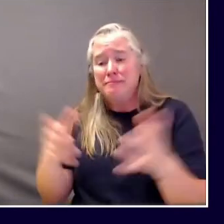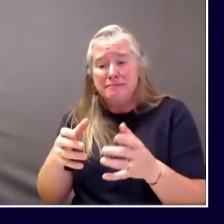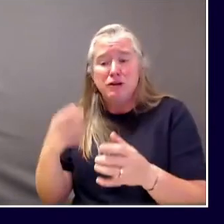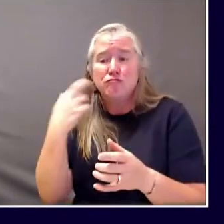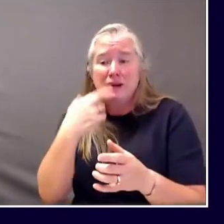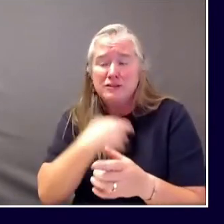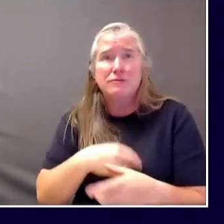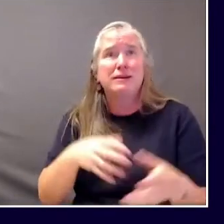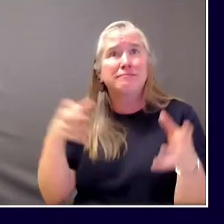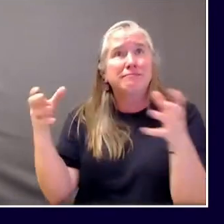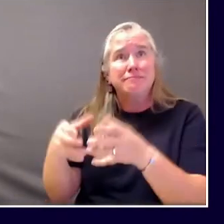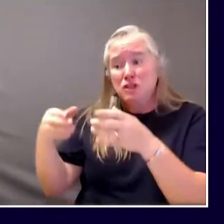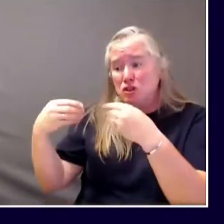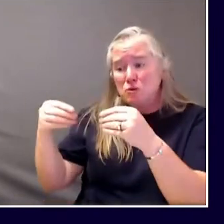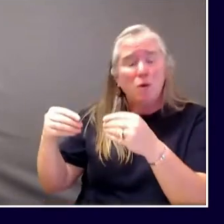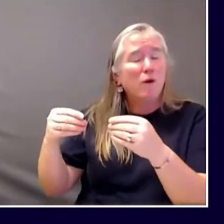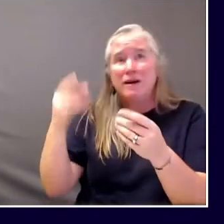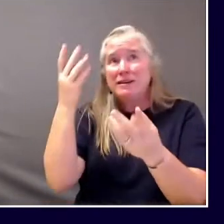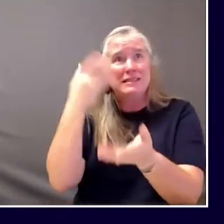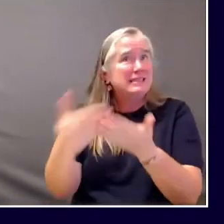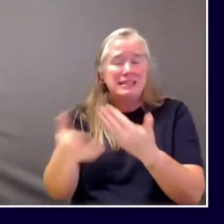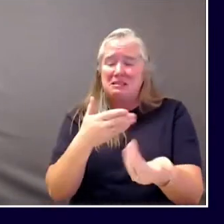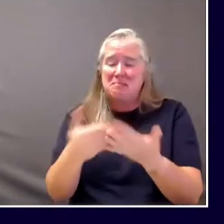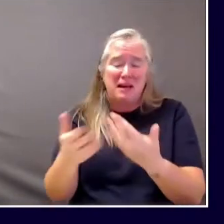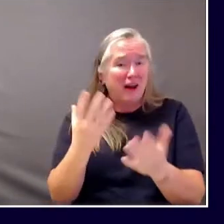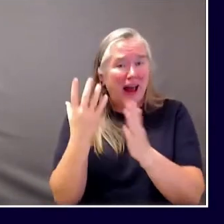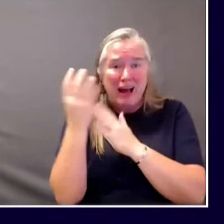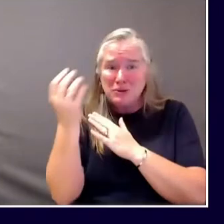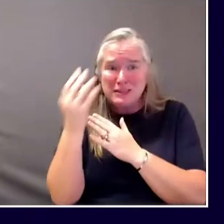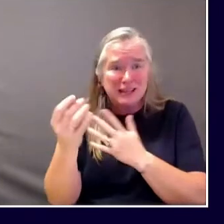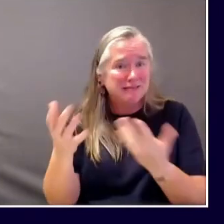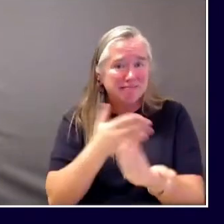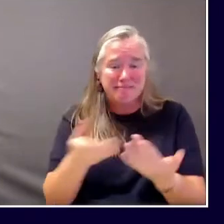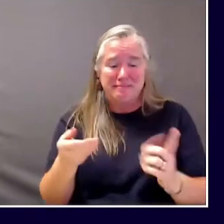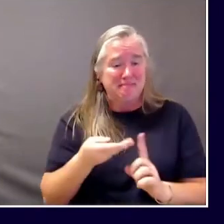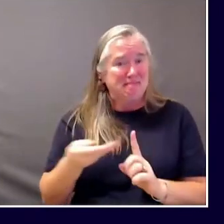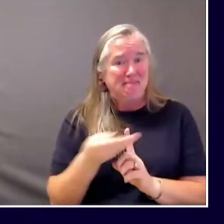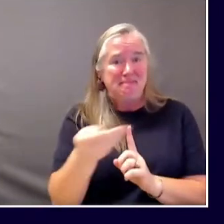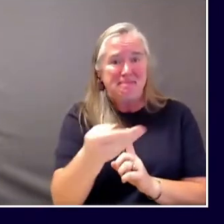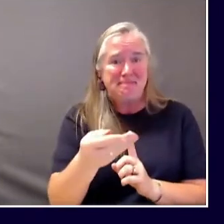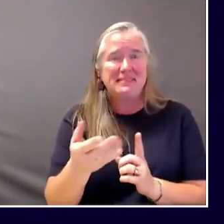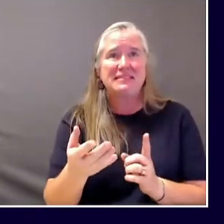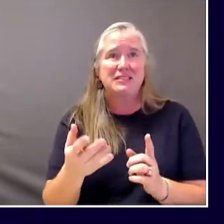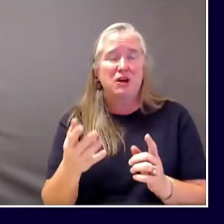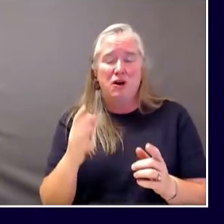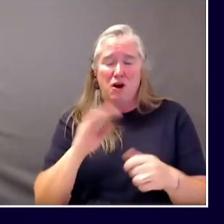that as we look at what we need